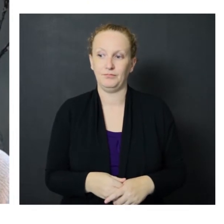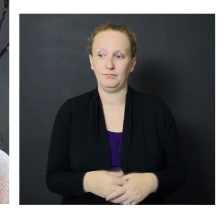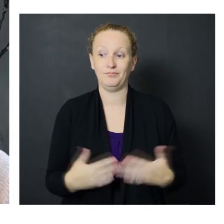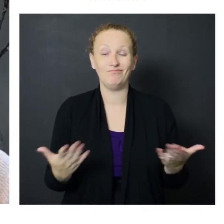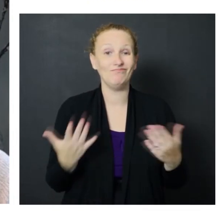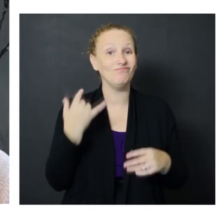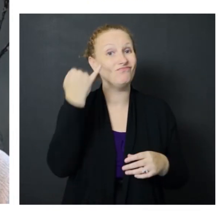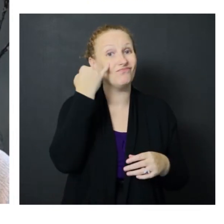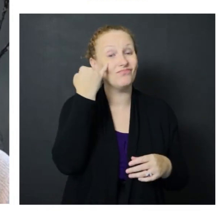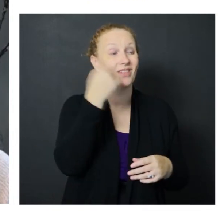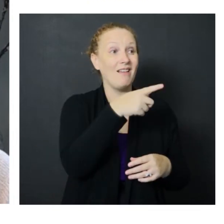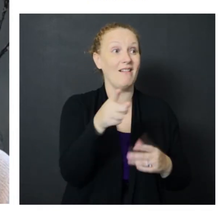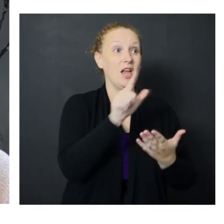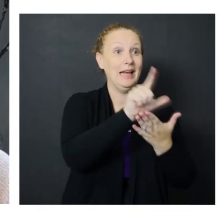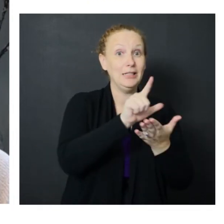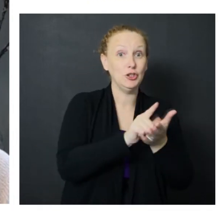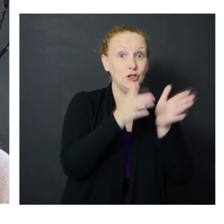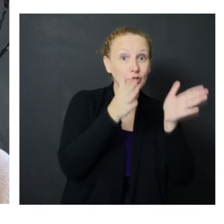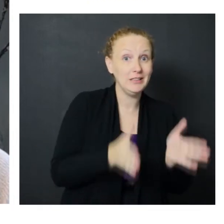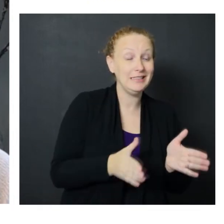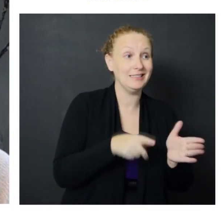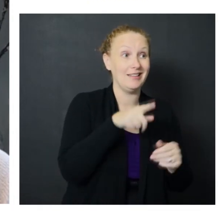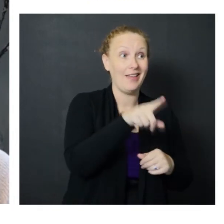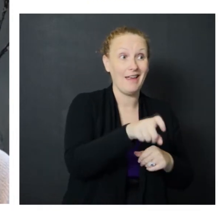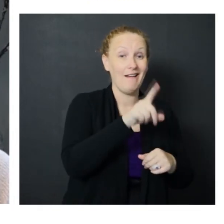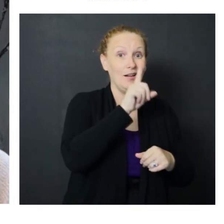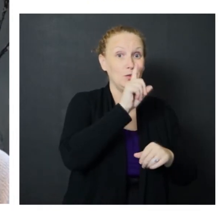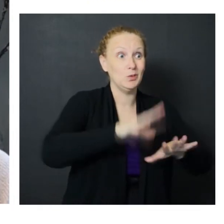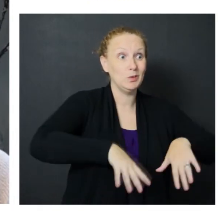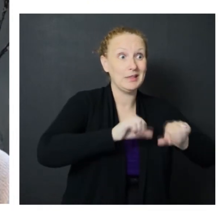to take their exams online, if they had to counsel their account,